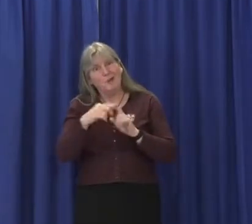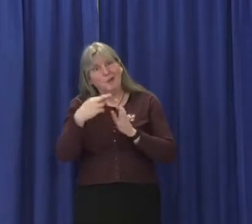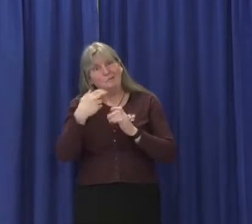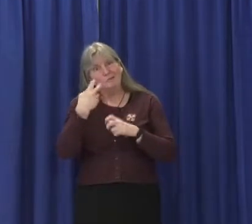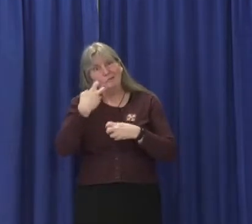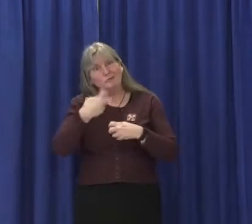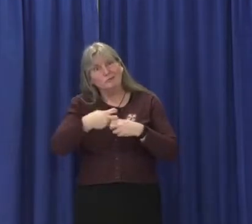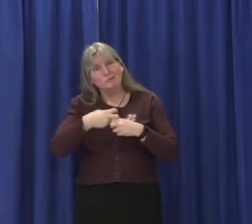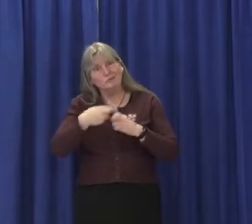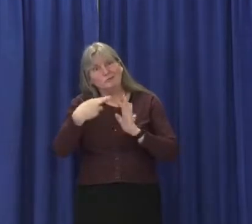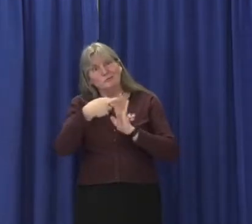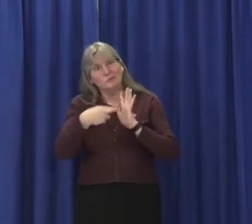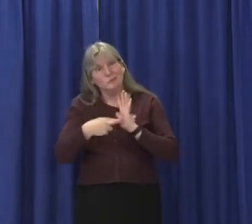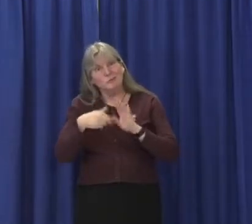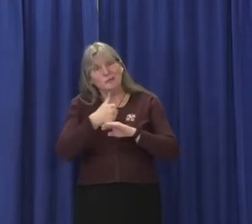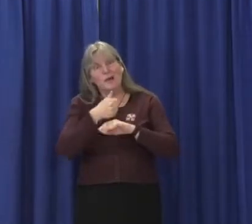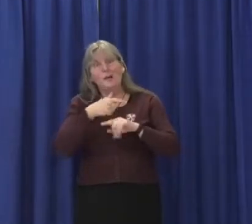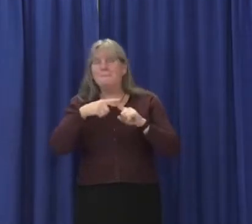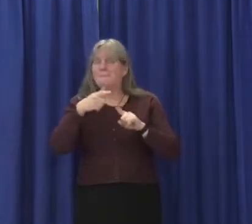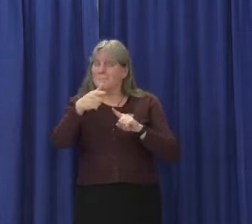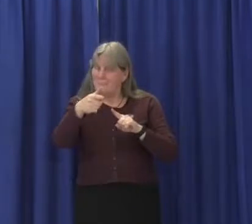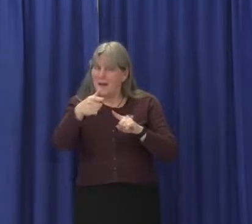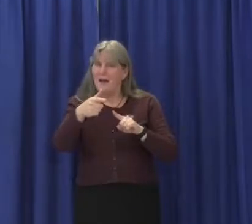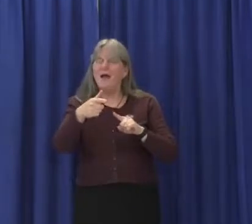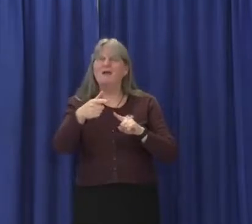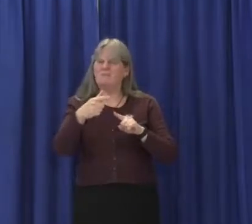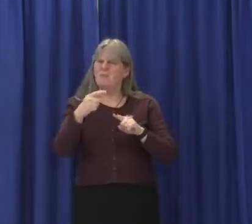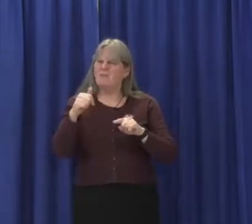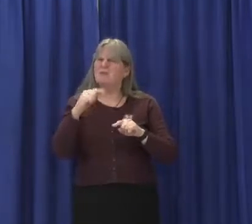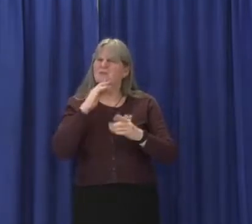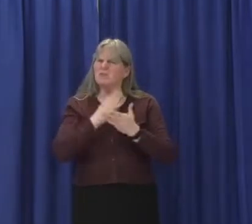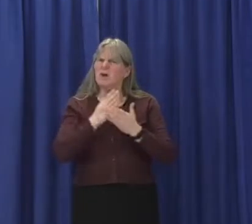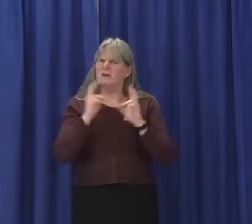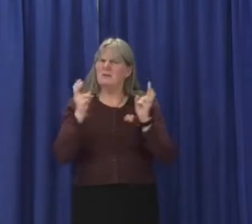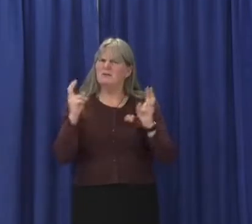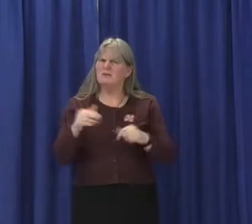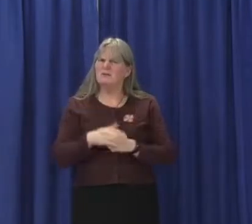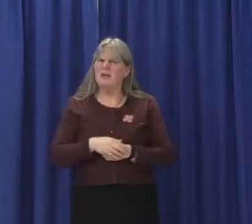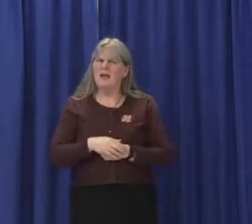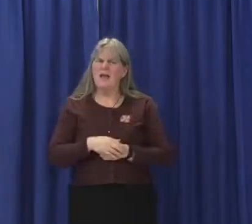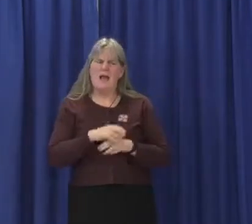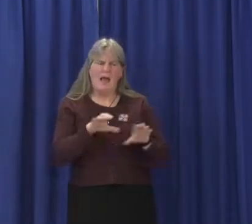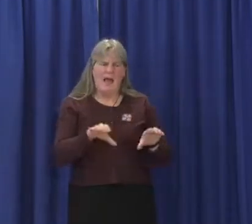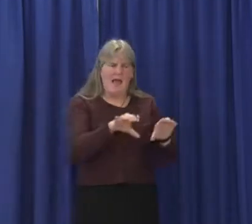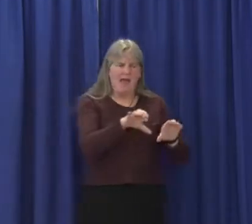actual cases, and I think we've been talking for weeks now about, you know, the active case count is not